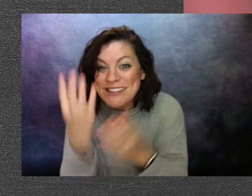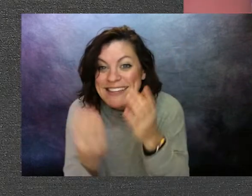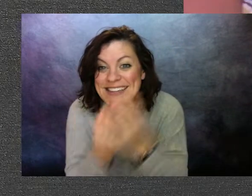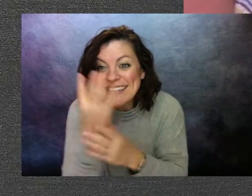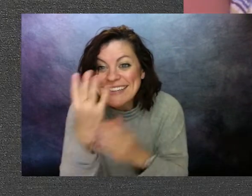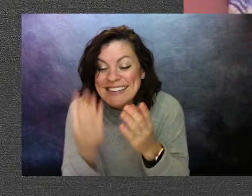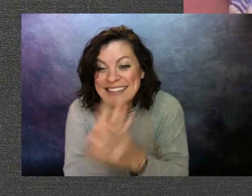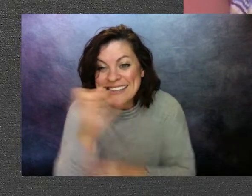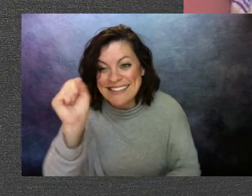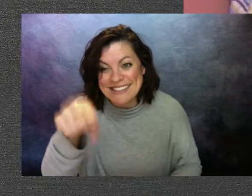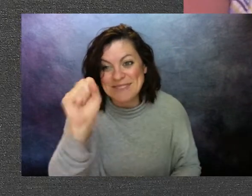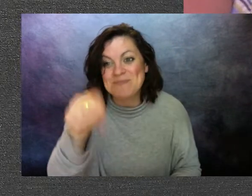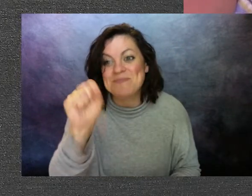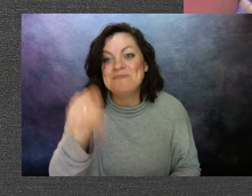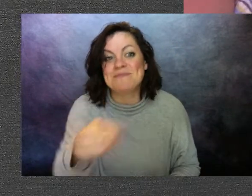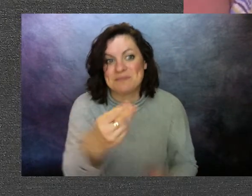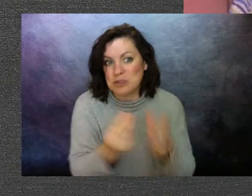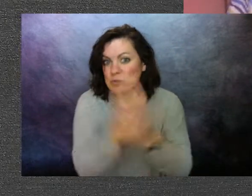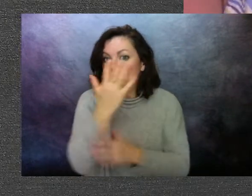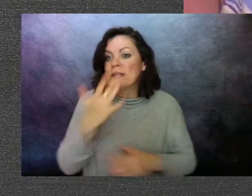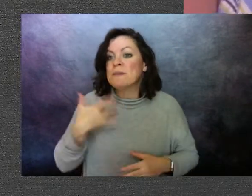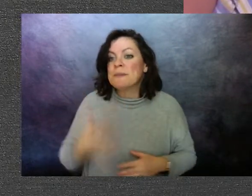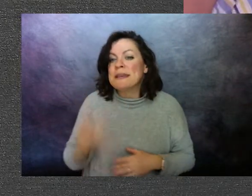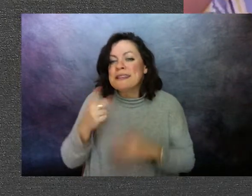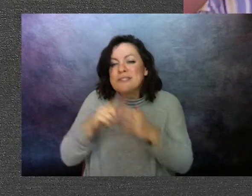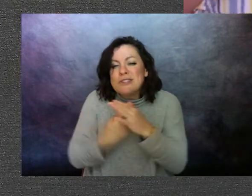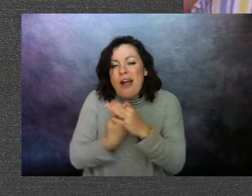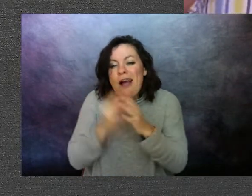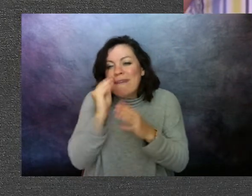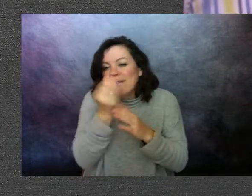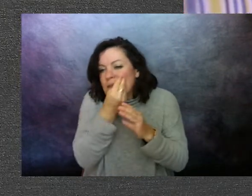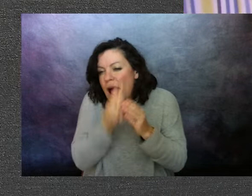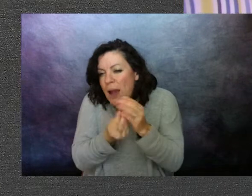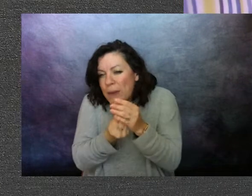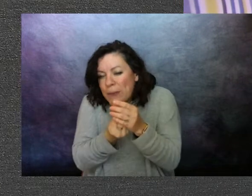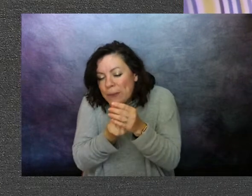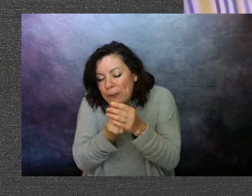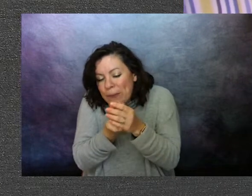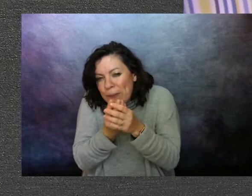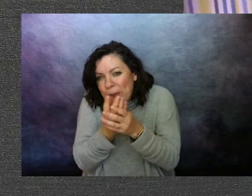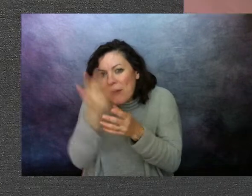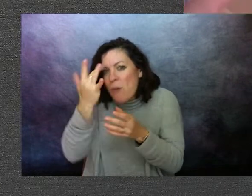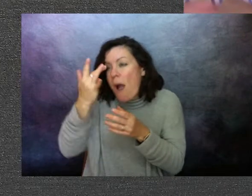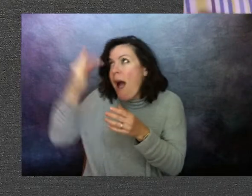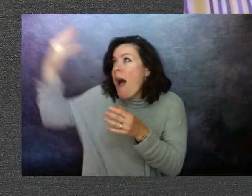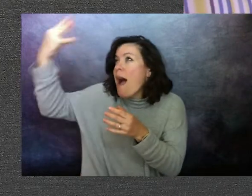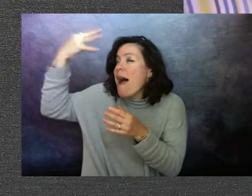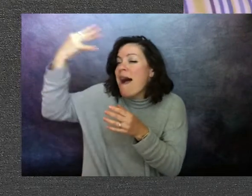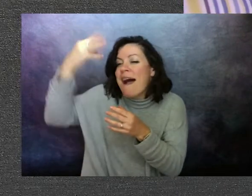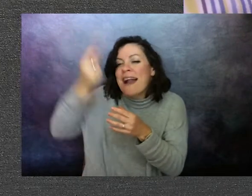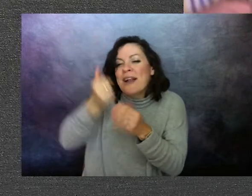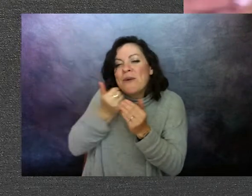In the springtime, you see flowers blooming and it's getting nice and warm and sunny outside.